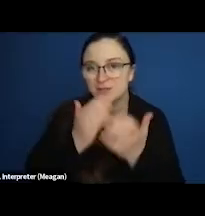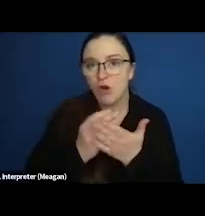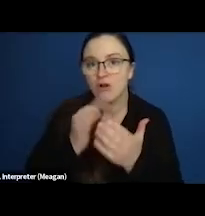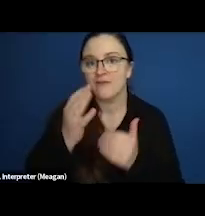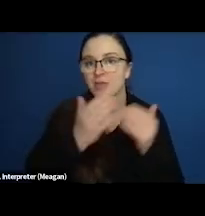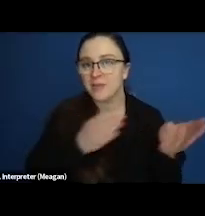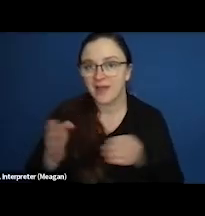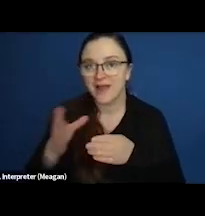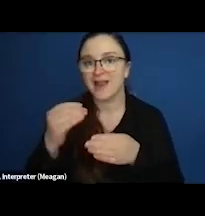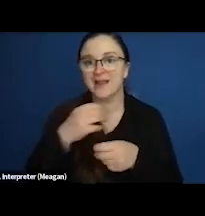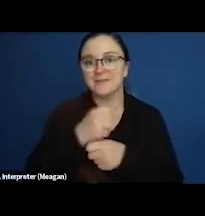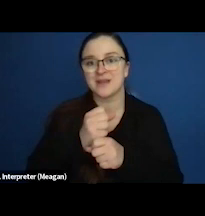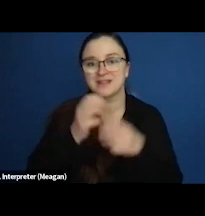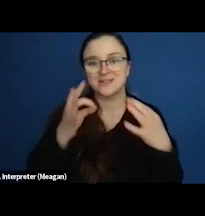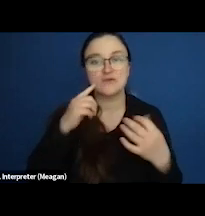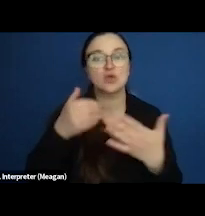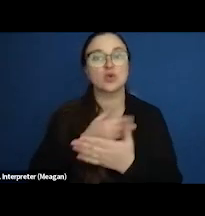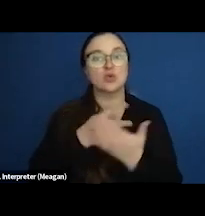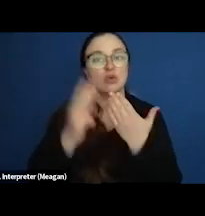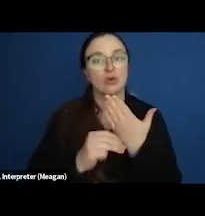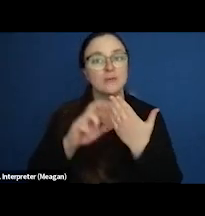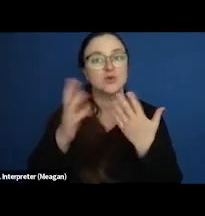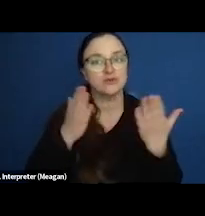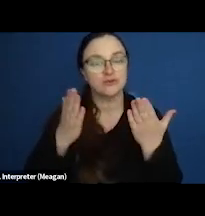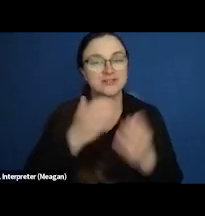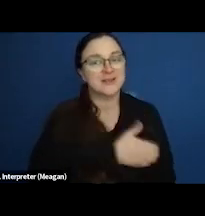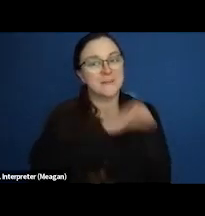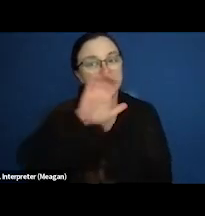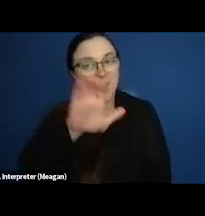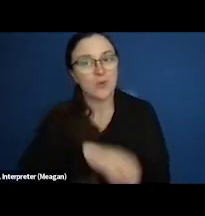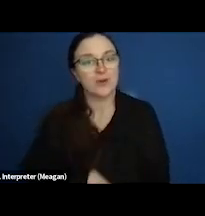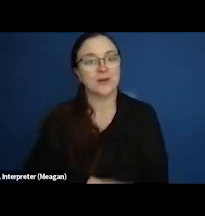for new programs or services. Empowering. Members, sole...